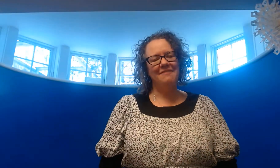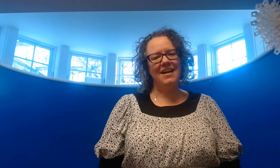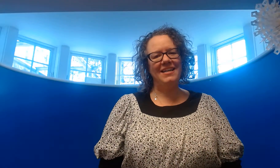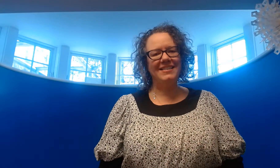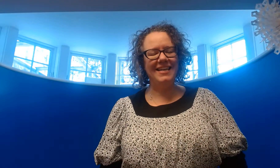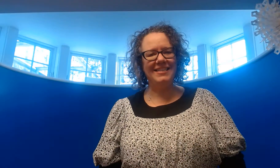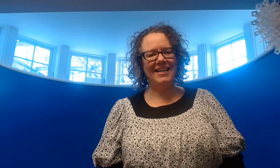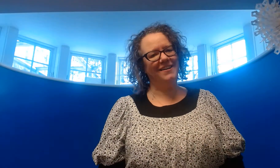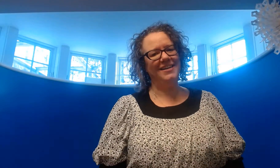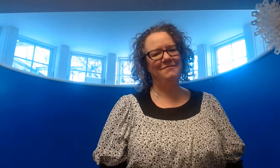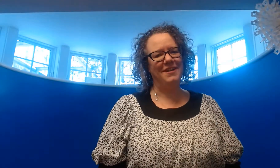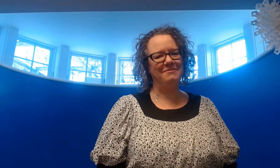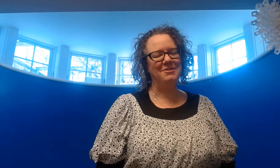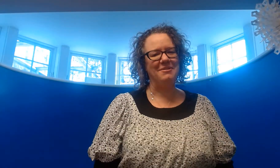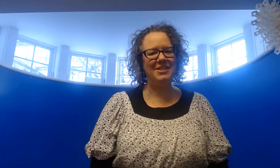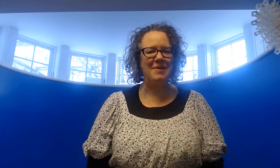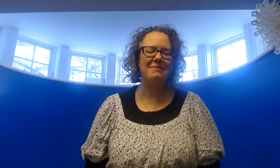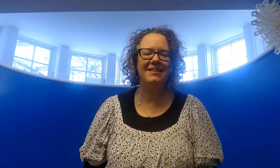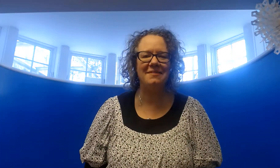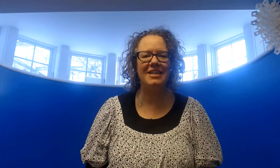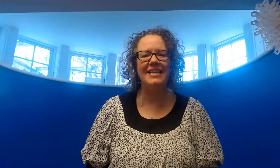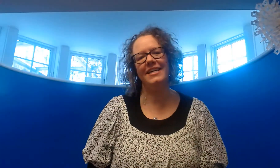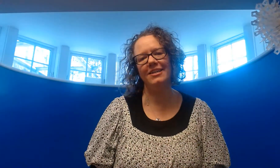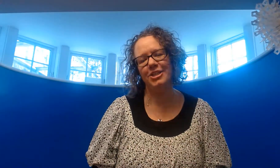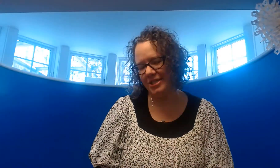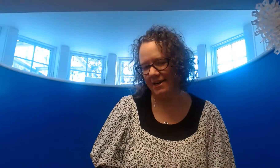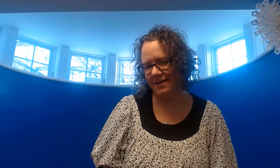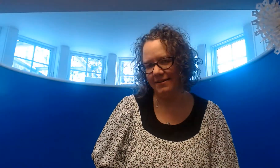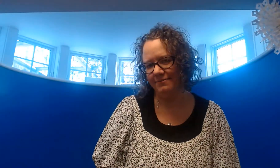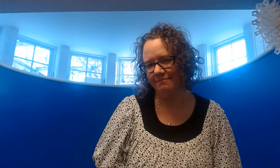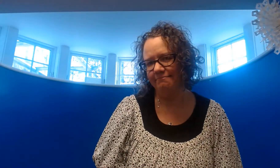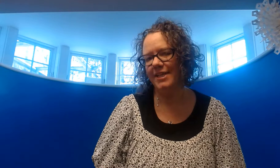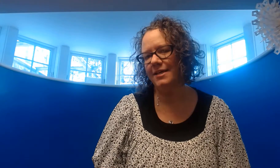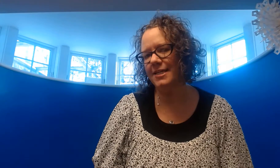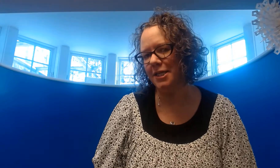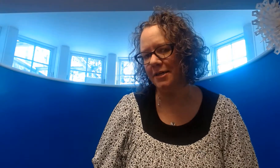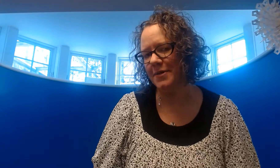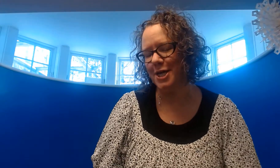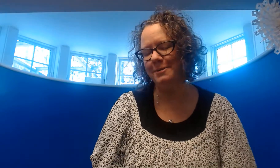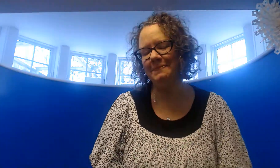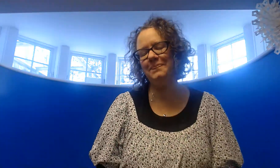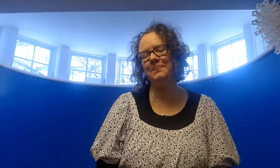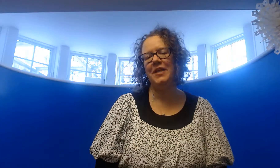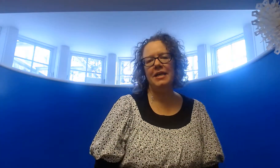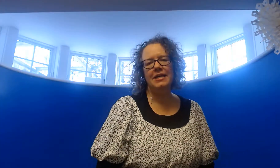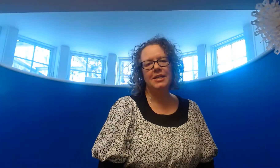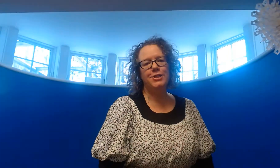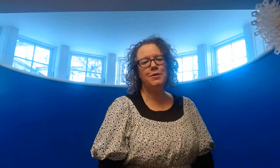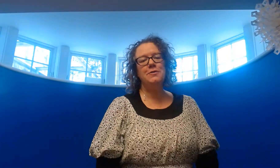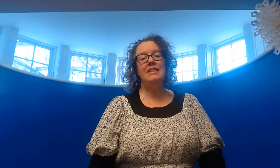Hi friends, it's Erin from the Norwich Public Library here to share a song with you. So